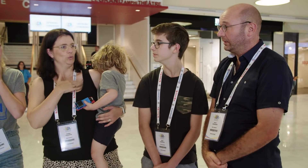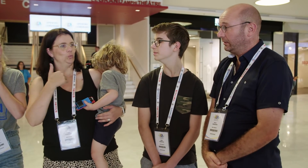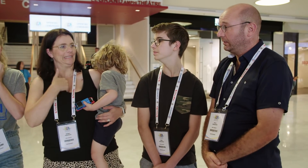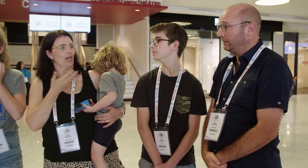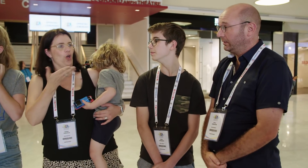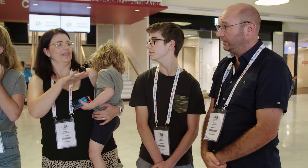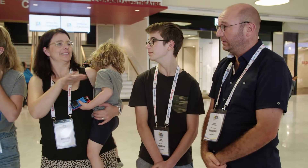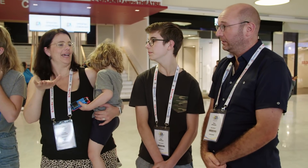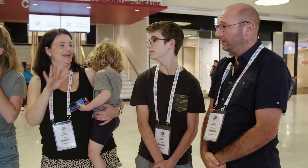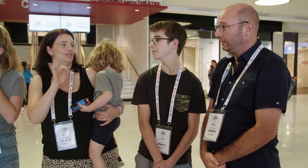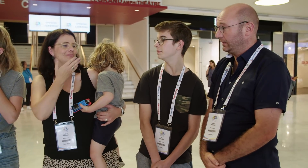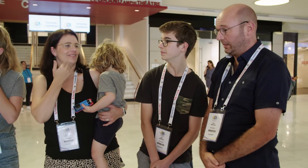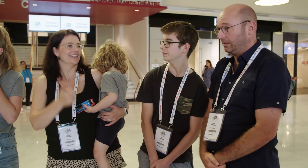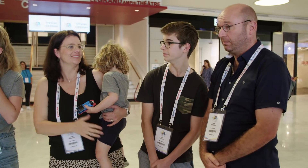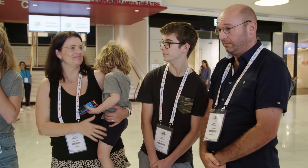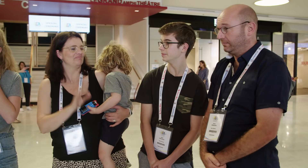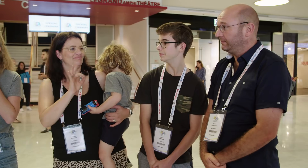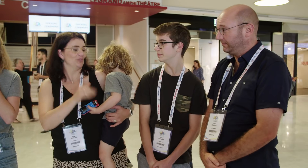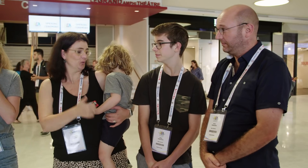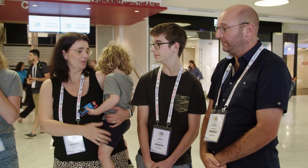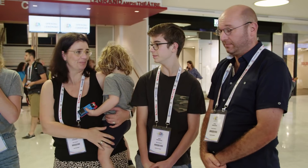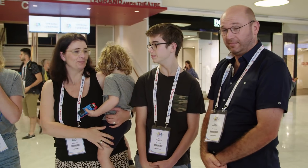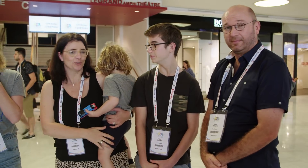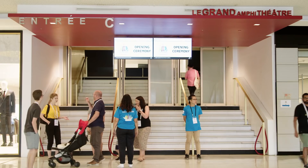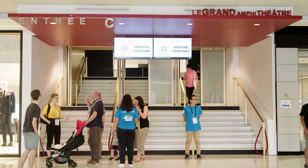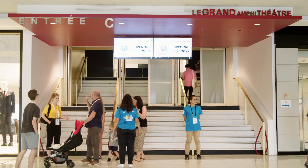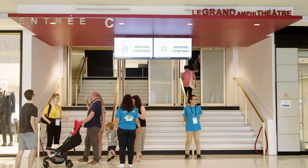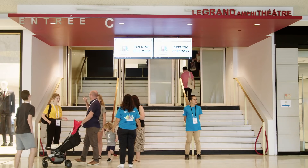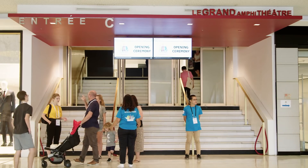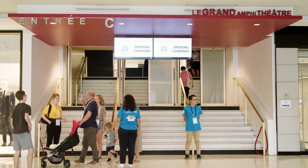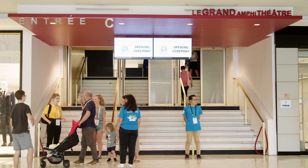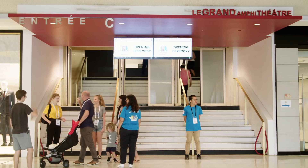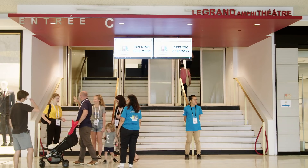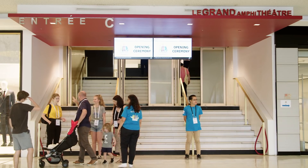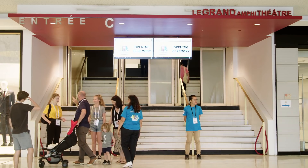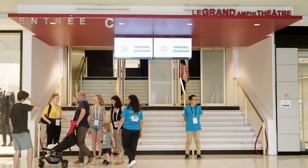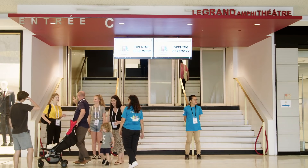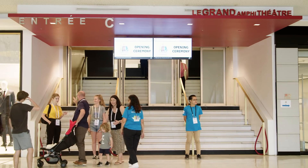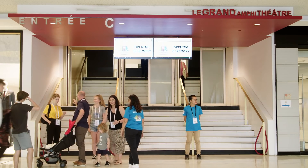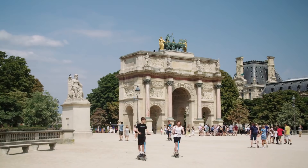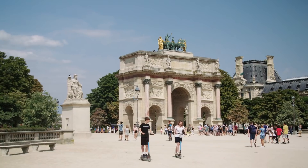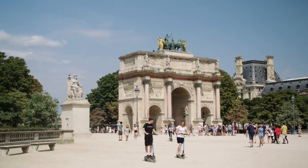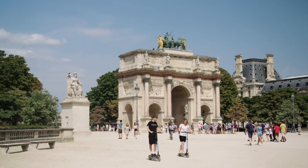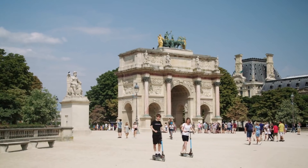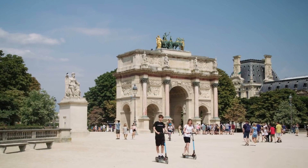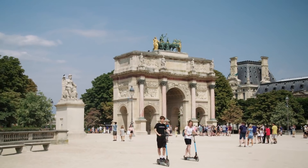To be president of the Youth Section and up there on the world stage signing like that, I feel really proud of him. It's lovely.